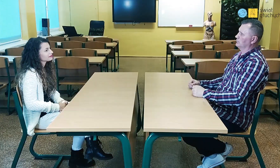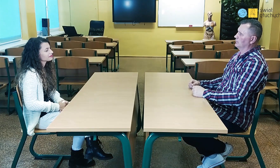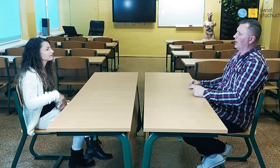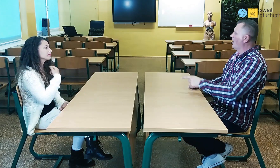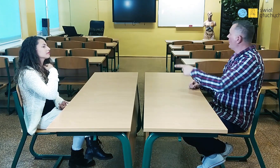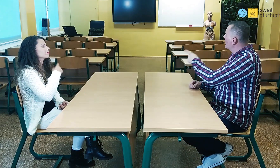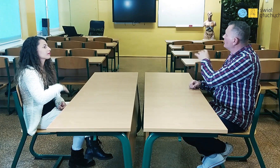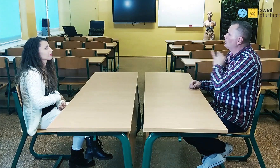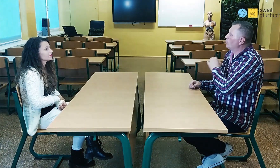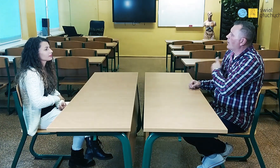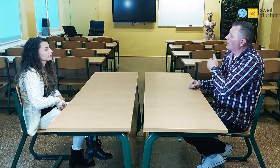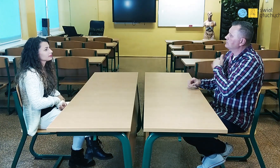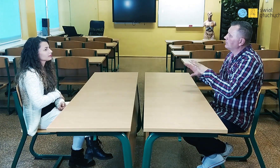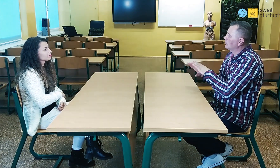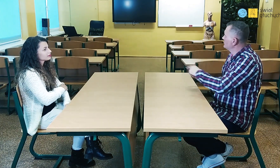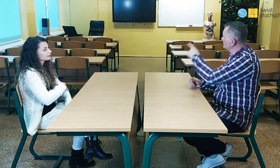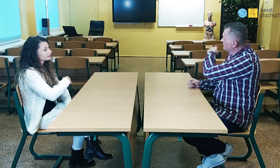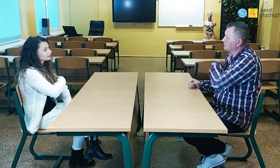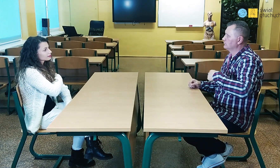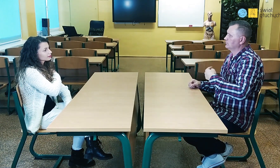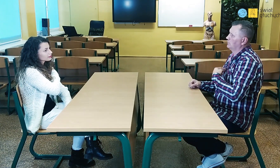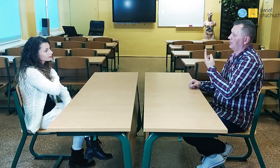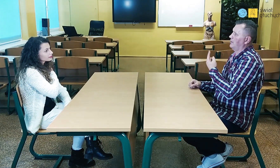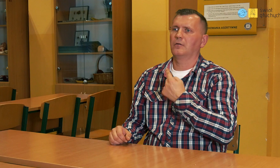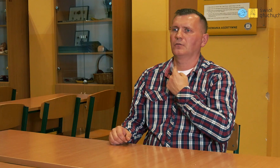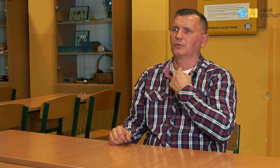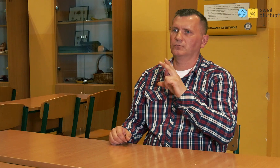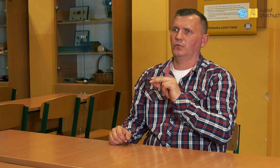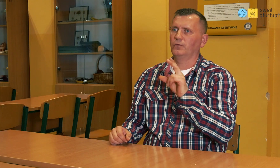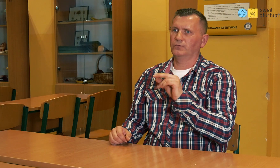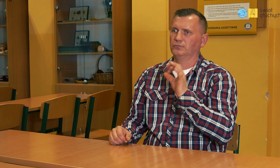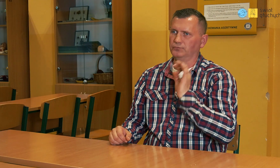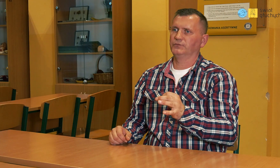For example, in my elementary school class, I was the best at speaking among all the students.